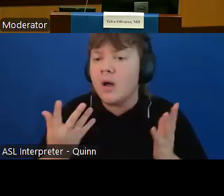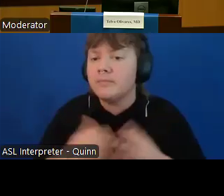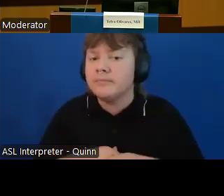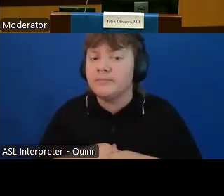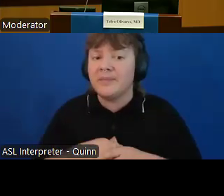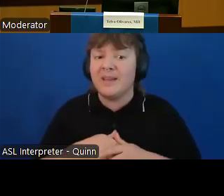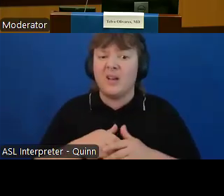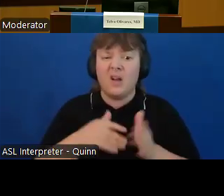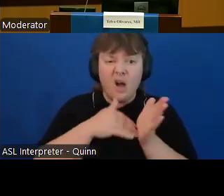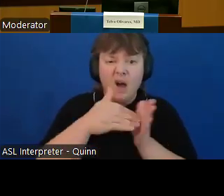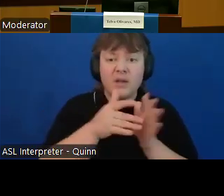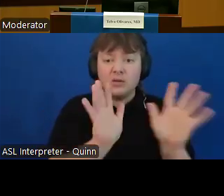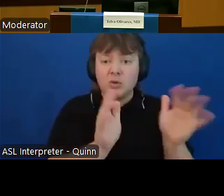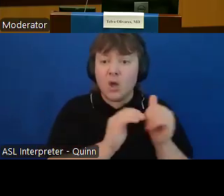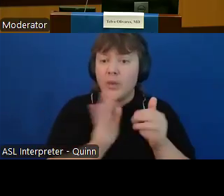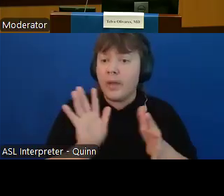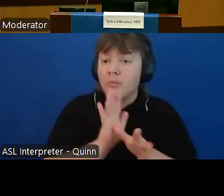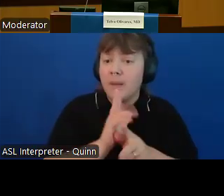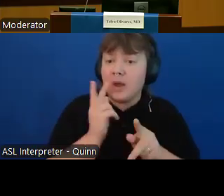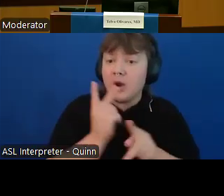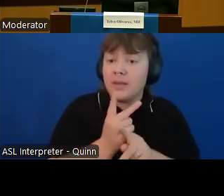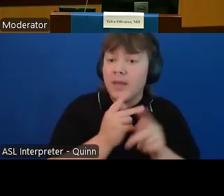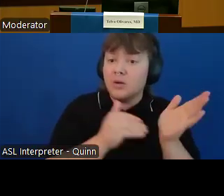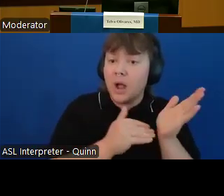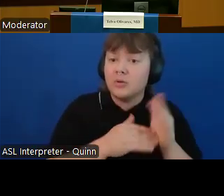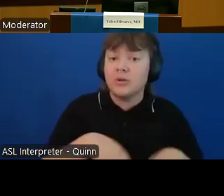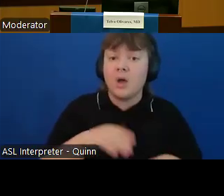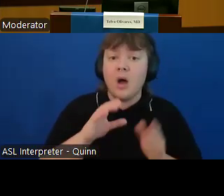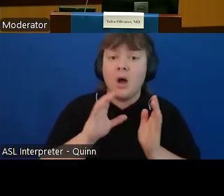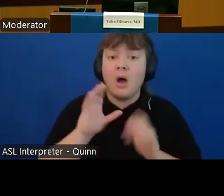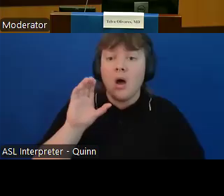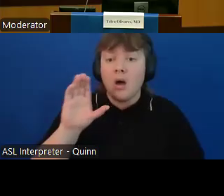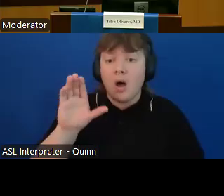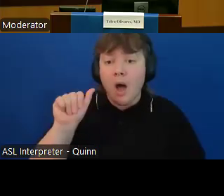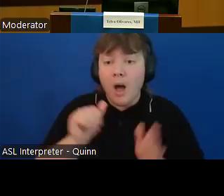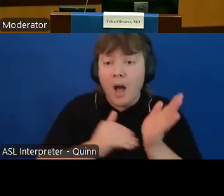speak with primary care docs, oncologists, others, I'm hearing them saying, "Yeah, my patients are